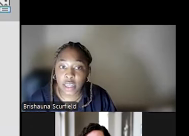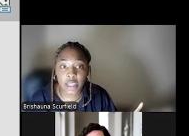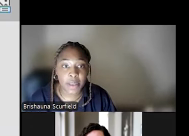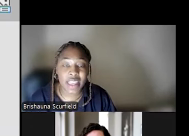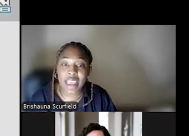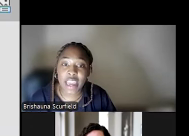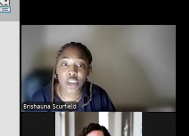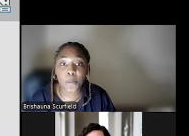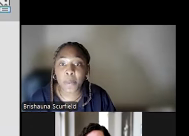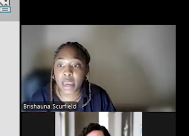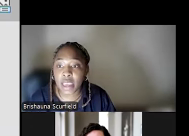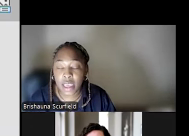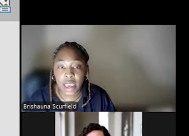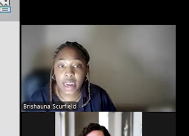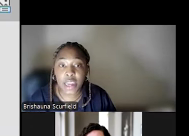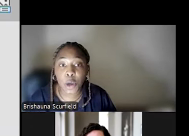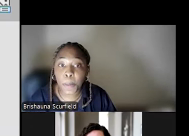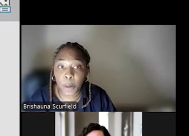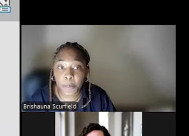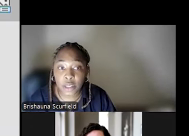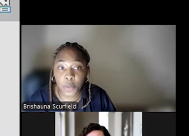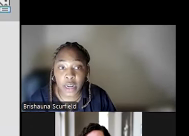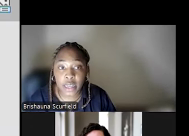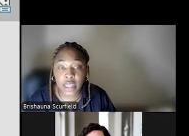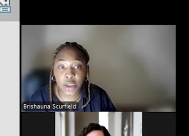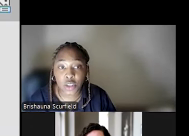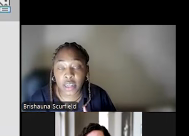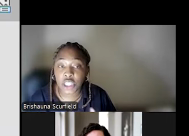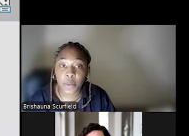just something that had no meaning and had no purpose to what it is that you're trying to share